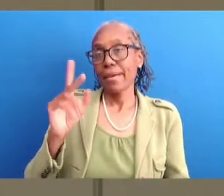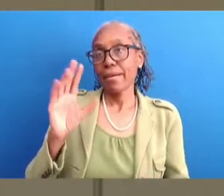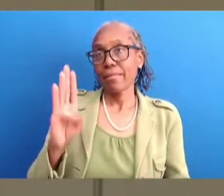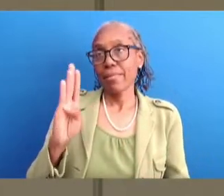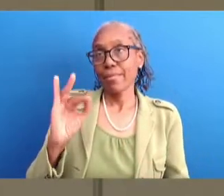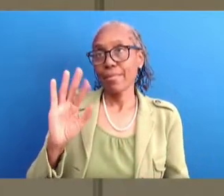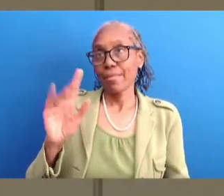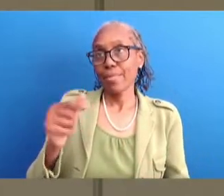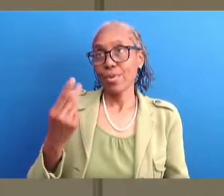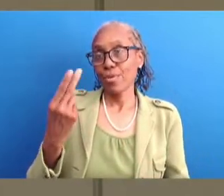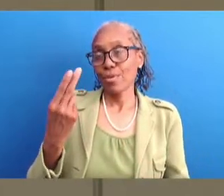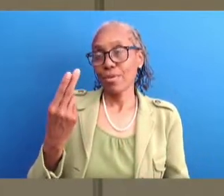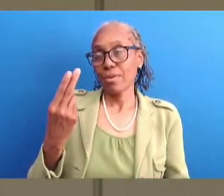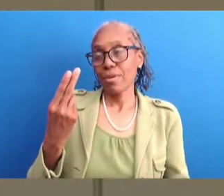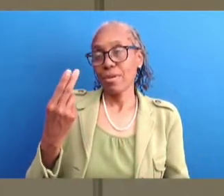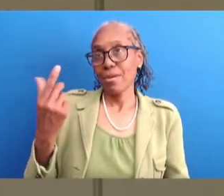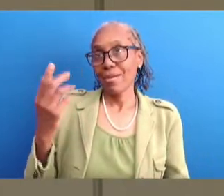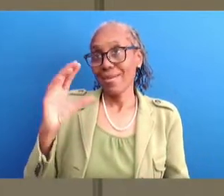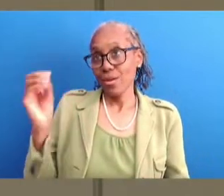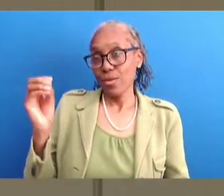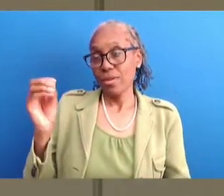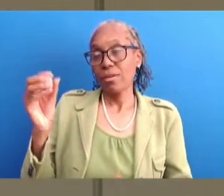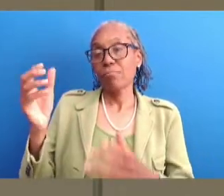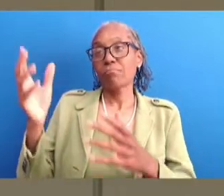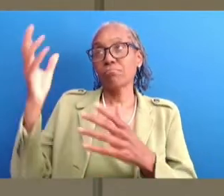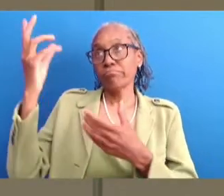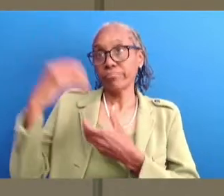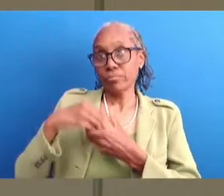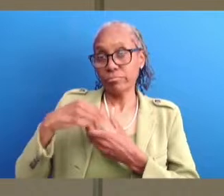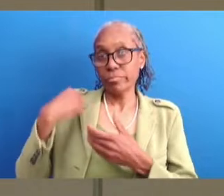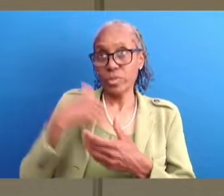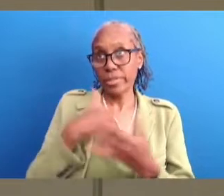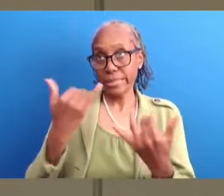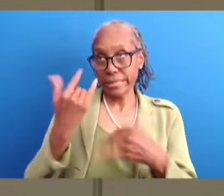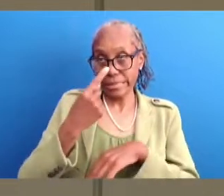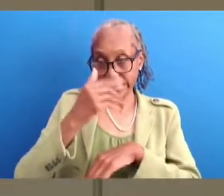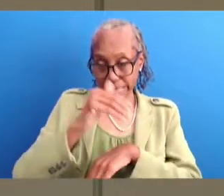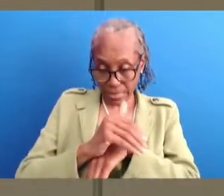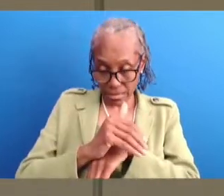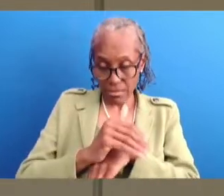OF THE PEOPLE OF MECKLENBURG COUNTY.